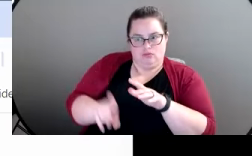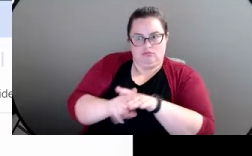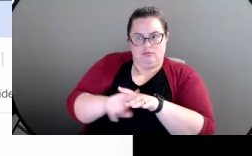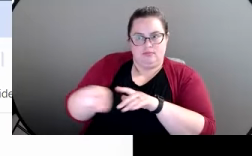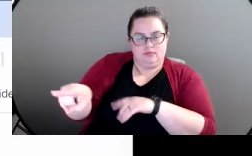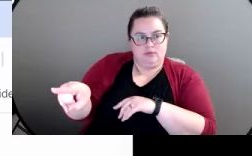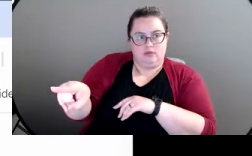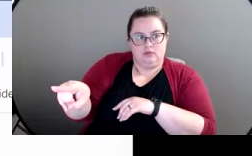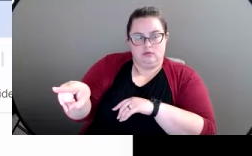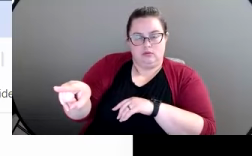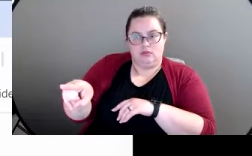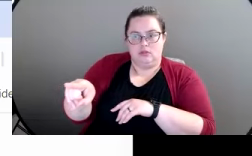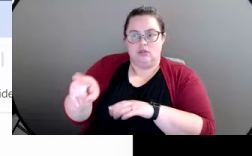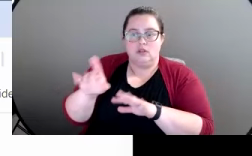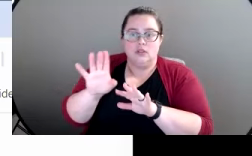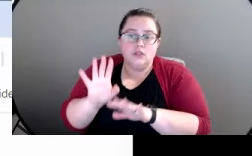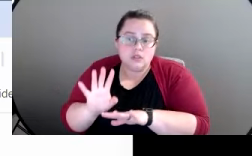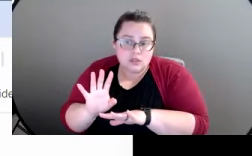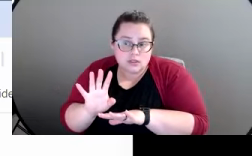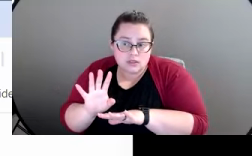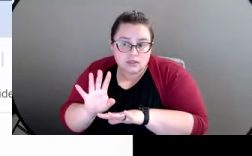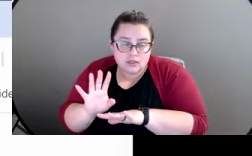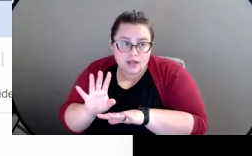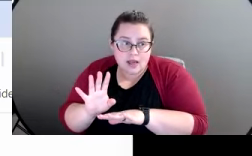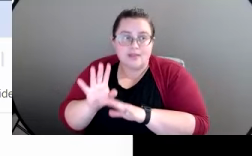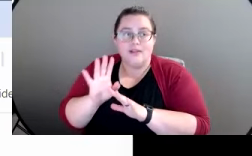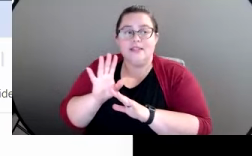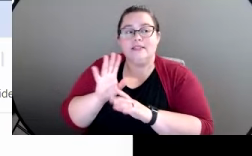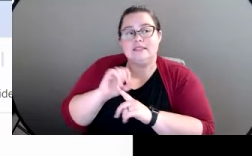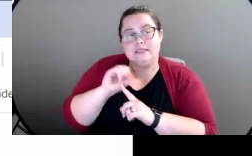Now, there have been cases where, there's been some kind of, like,